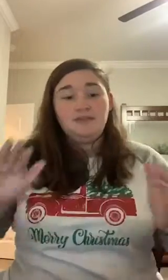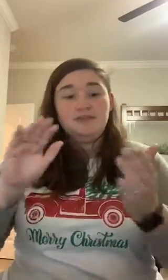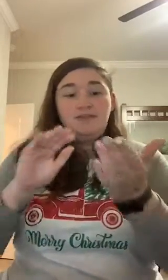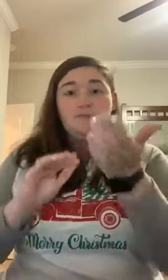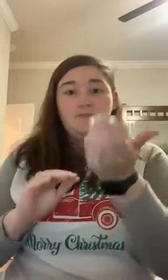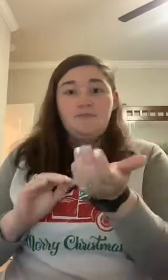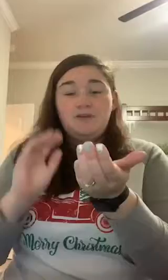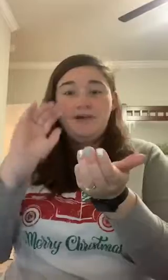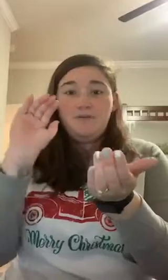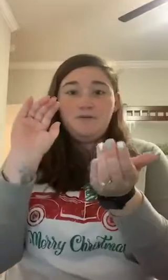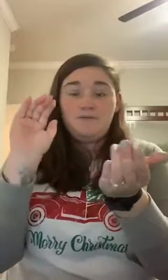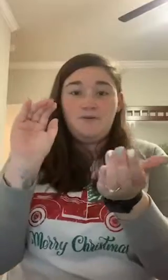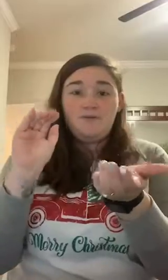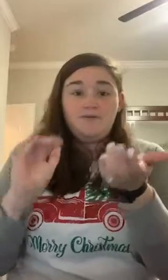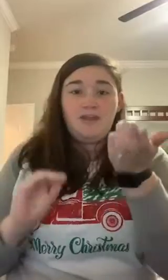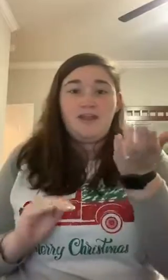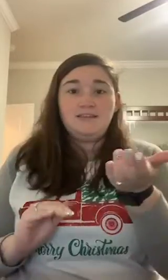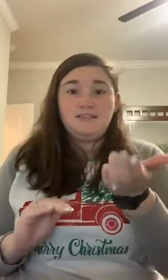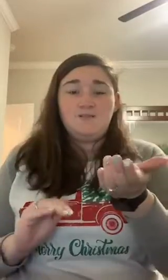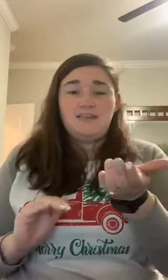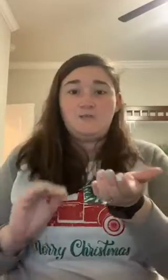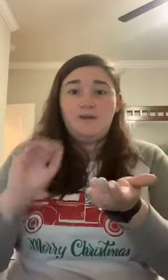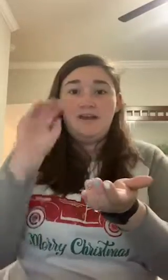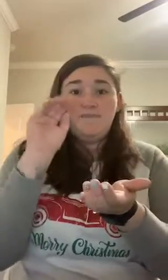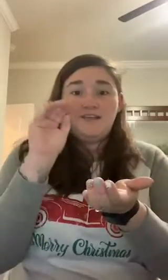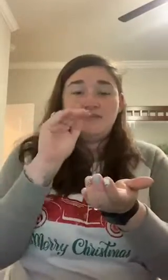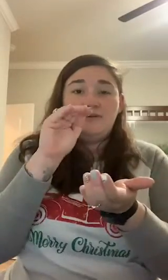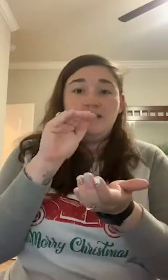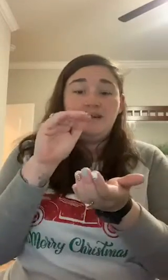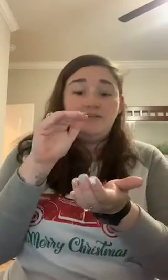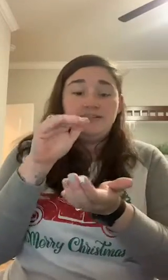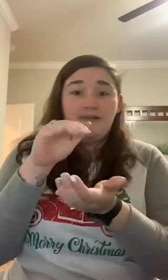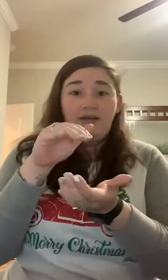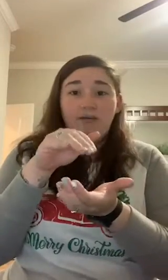so cup both of your hands. face one up, face one down, doesn't matter which